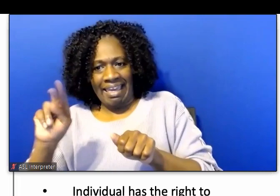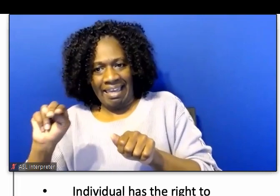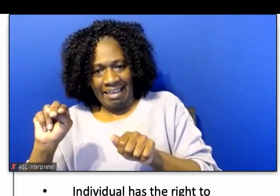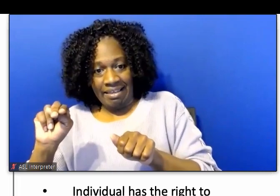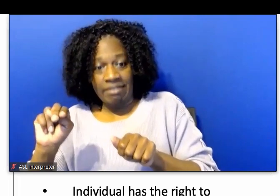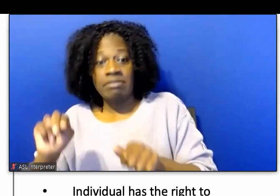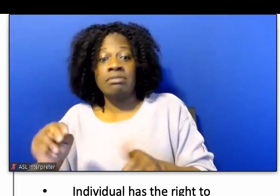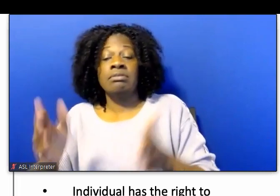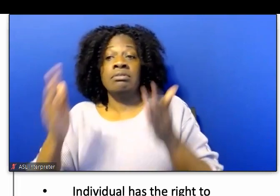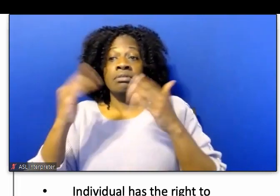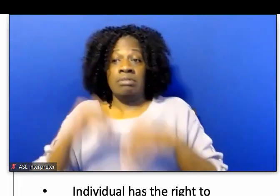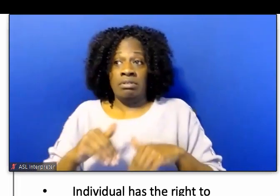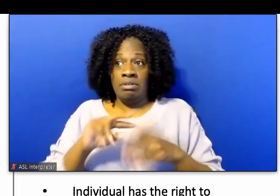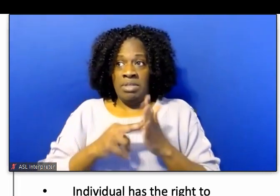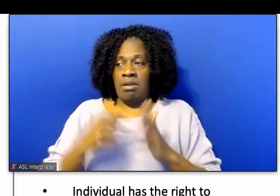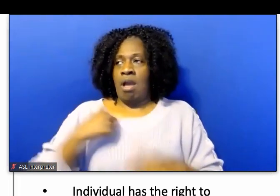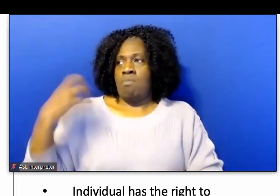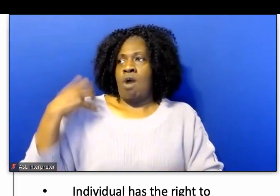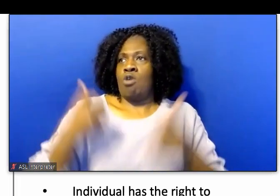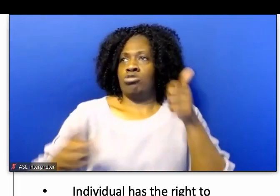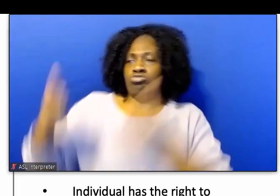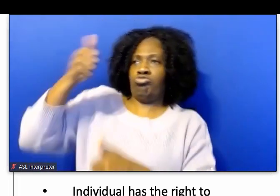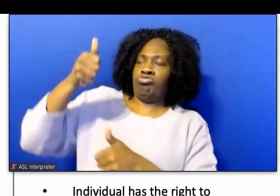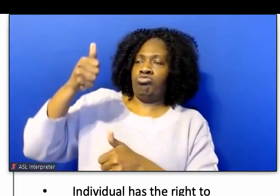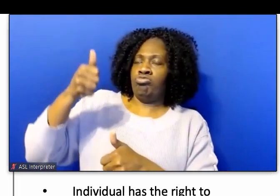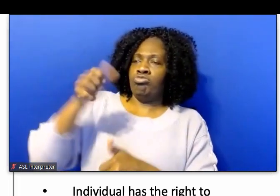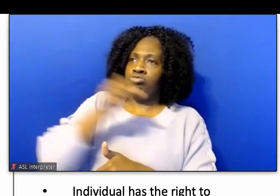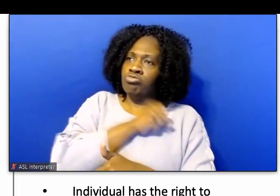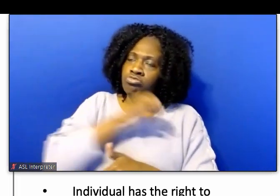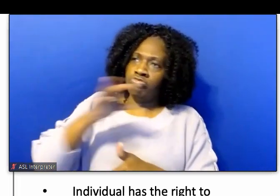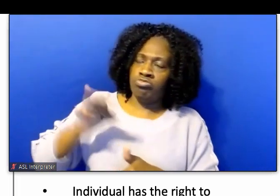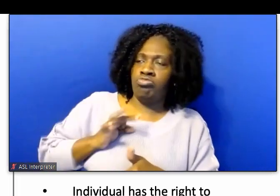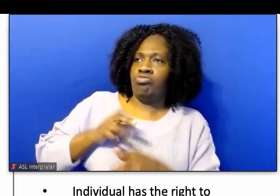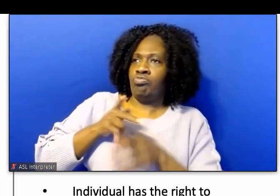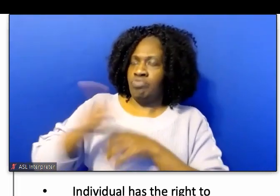And that you're the boss. The staff member or the professional or the doctor is in charge.